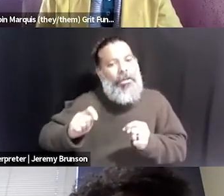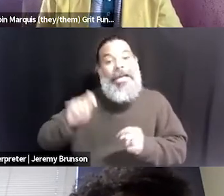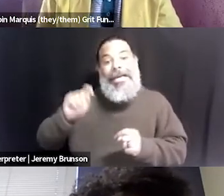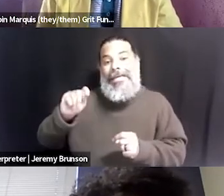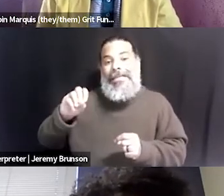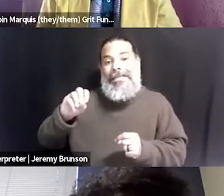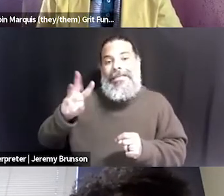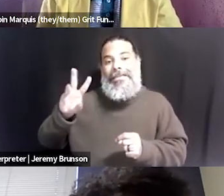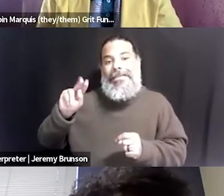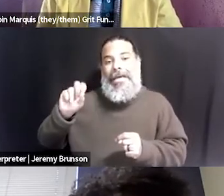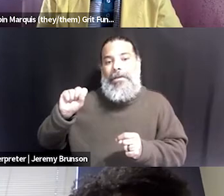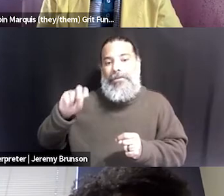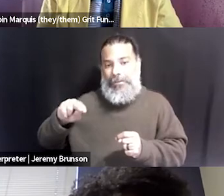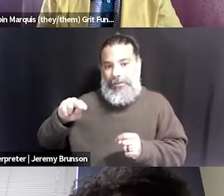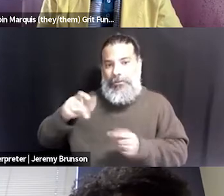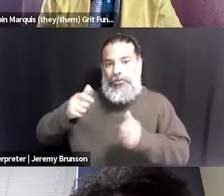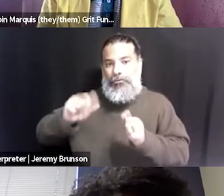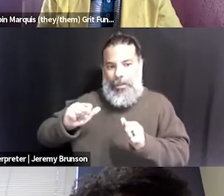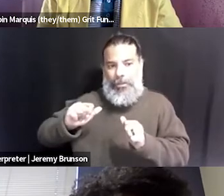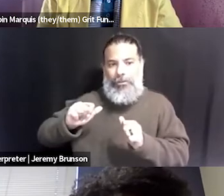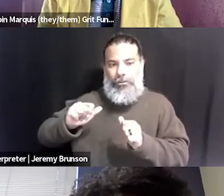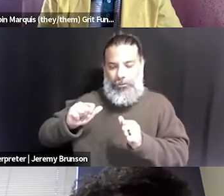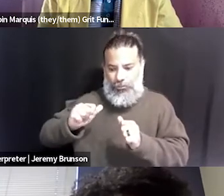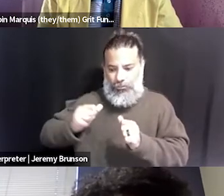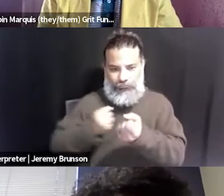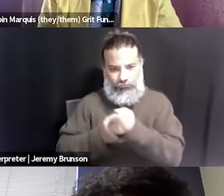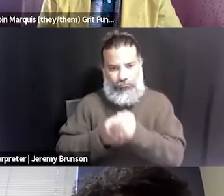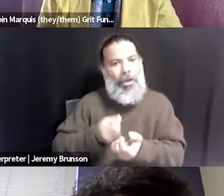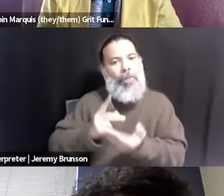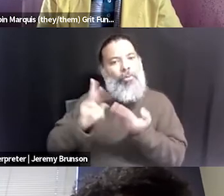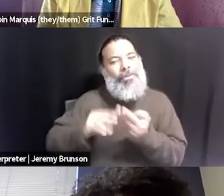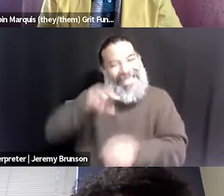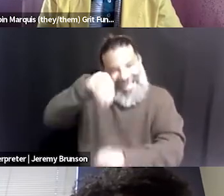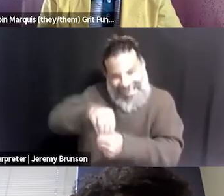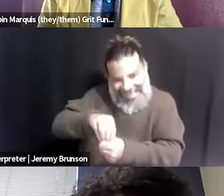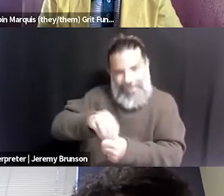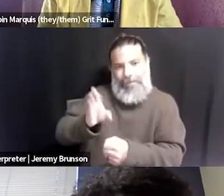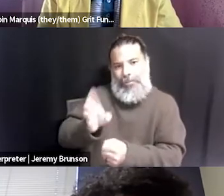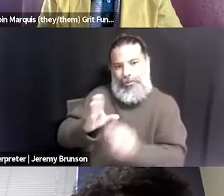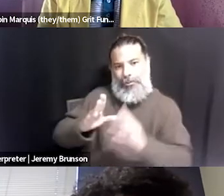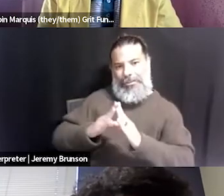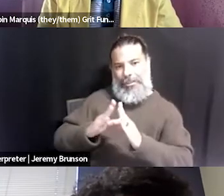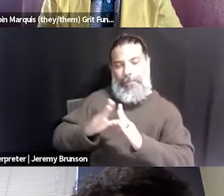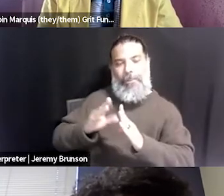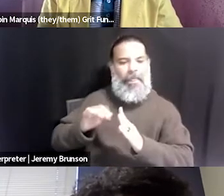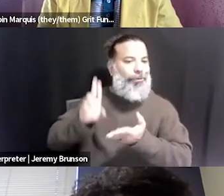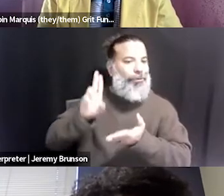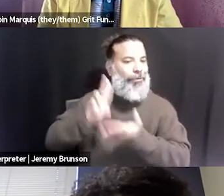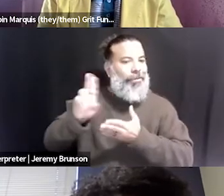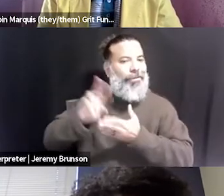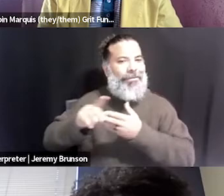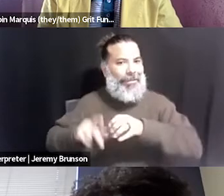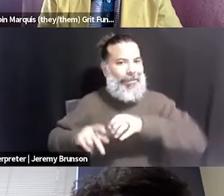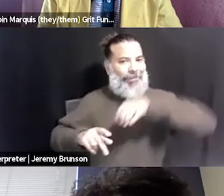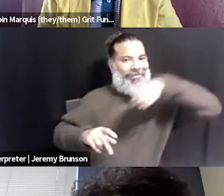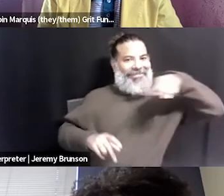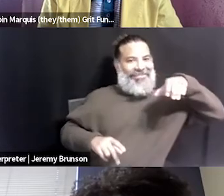to support project that's take place in Baltimore city as the university that is on the outskirts of the city.